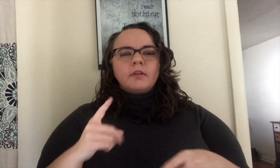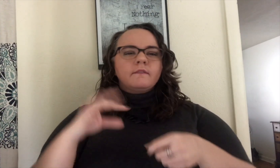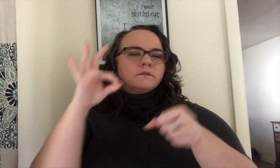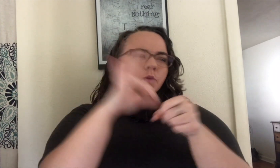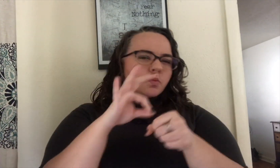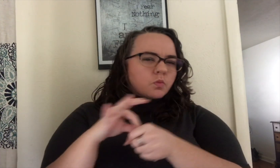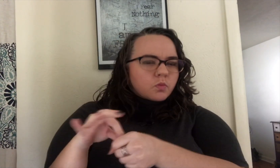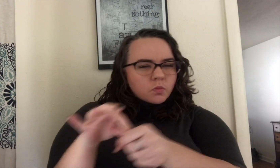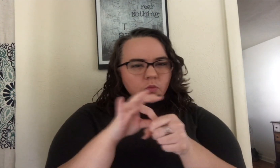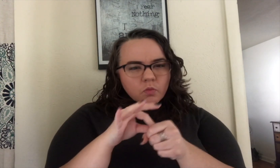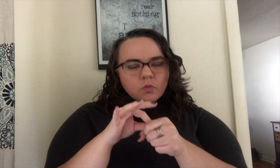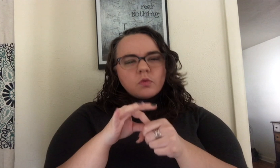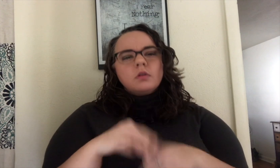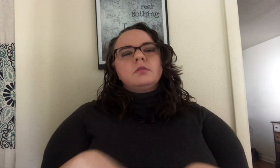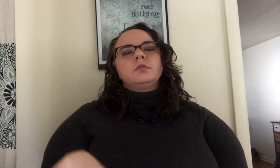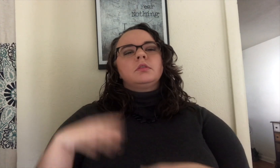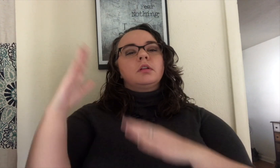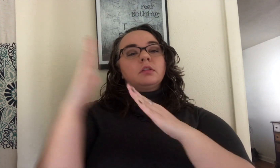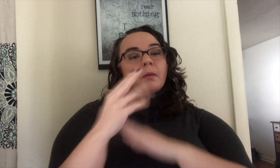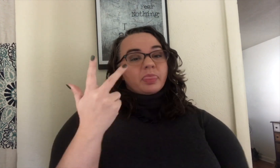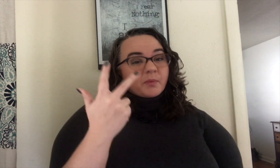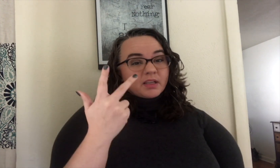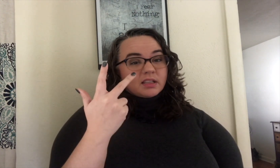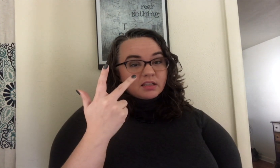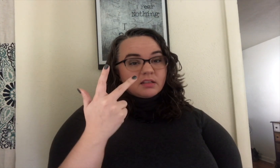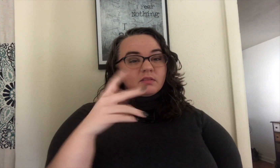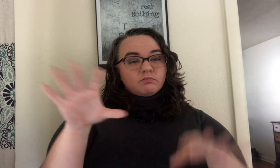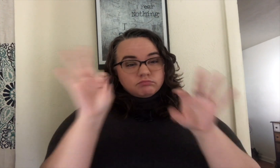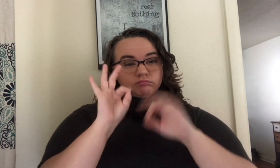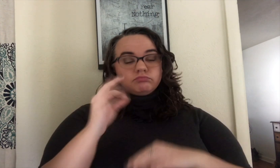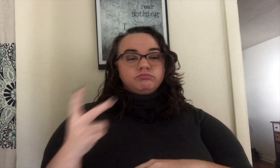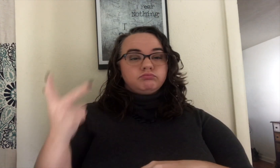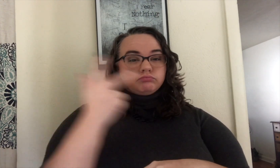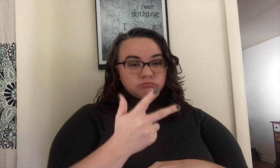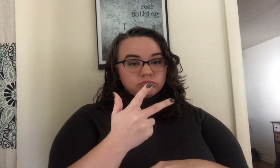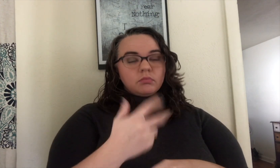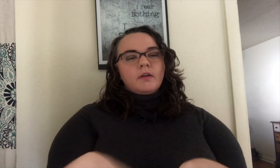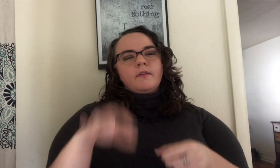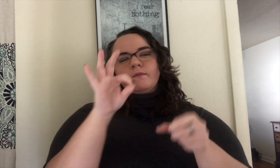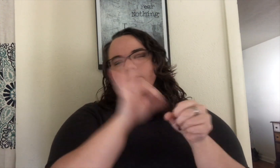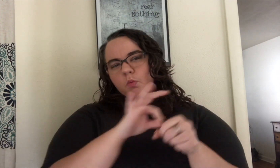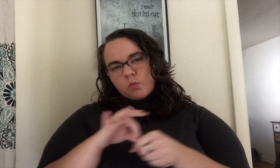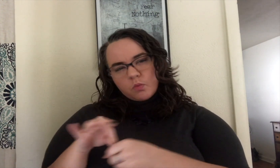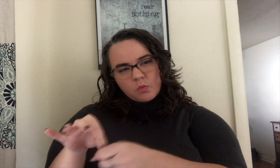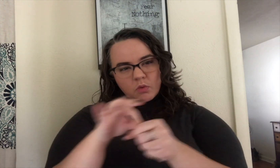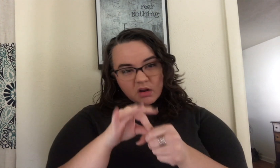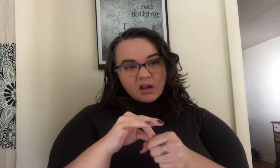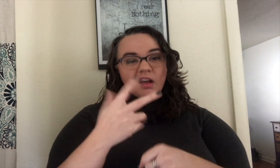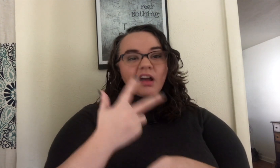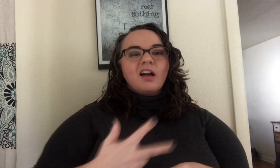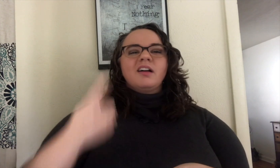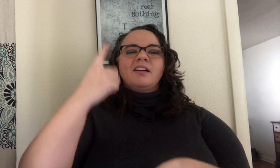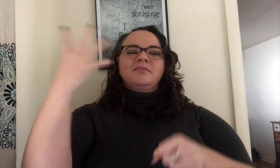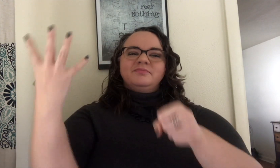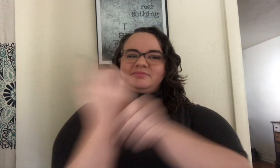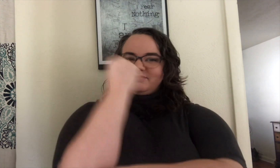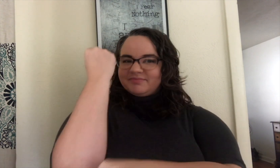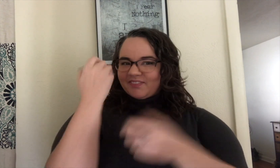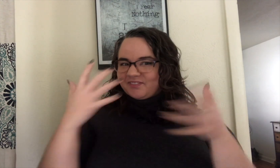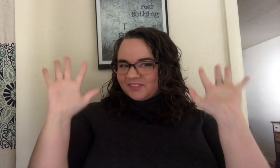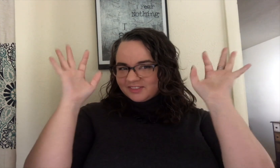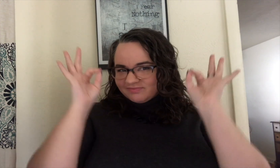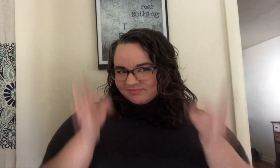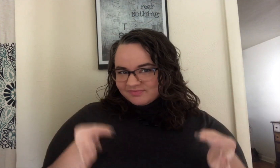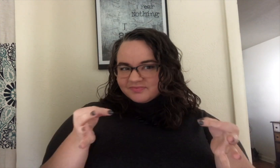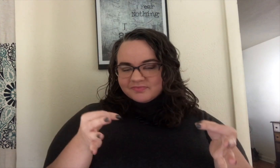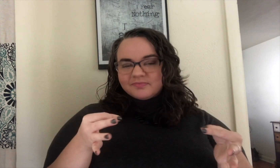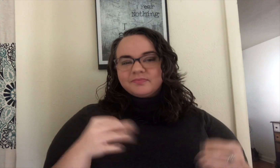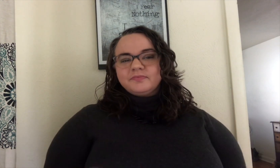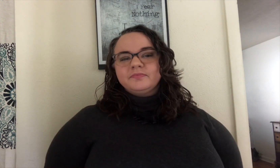and we all voted together to determine the top three choices until we decided on the winner.